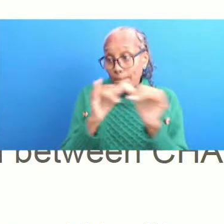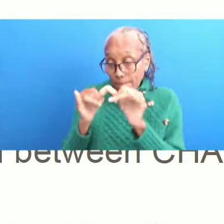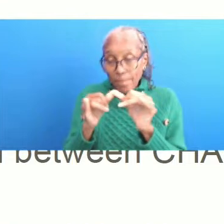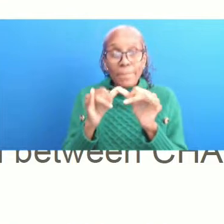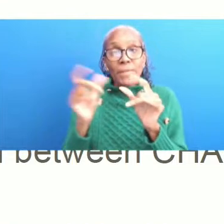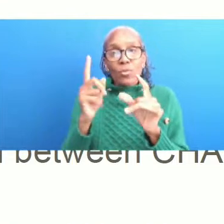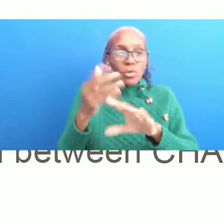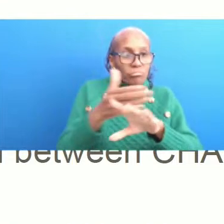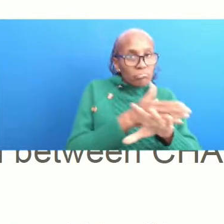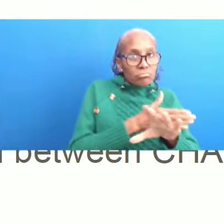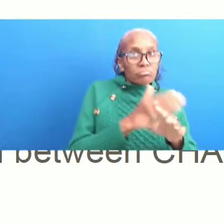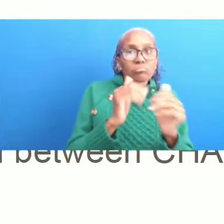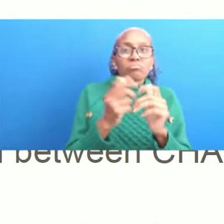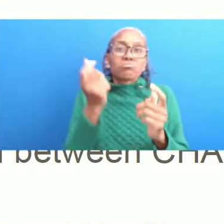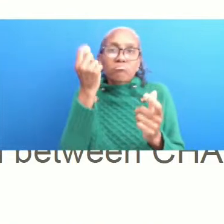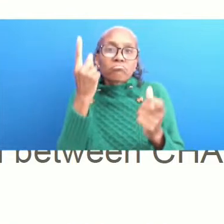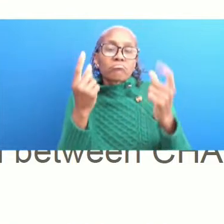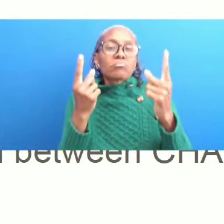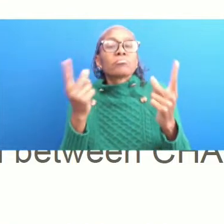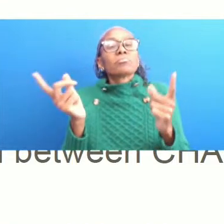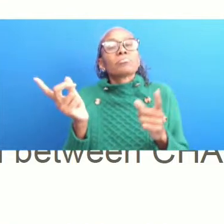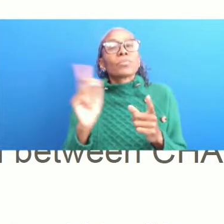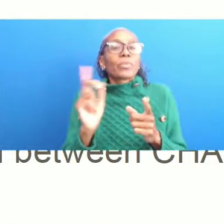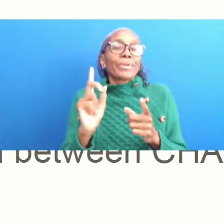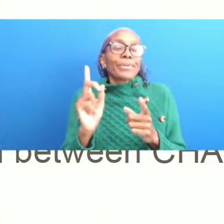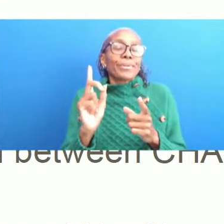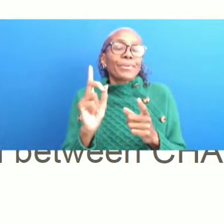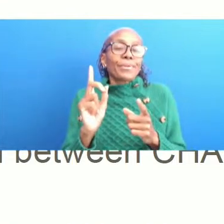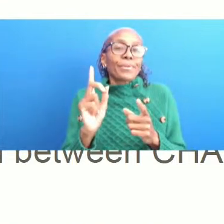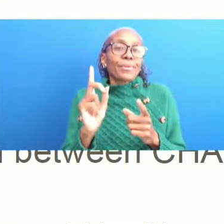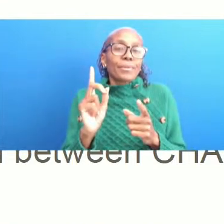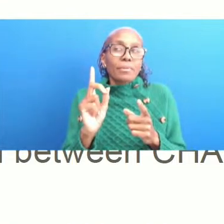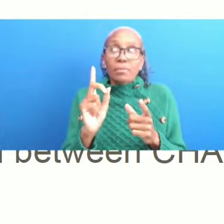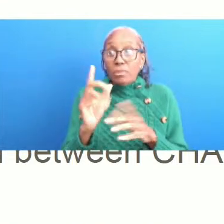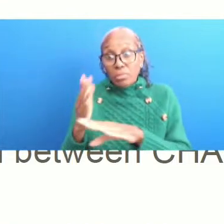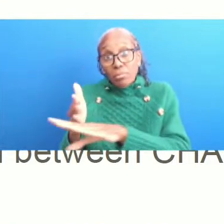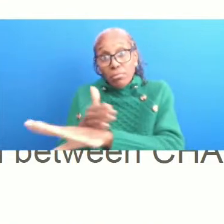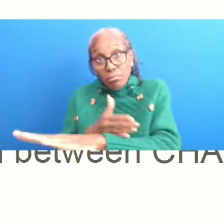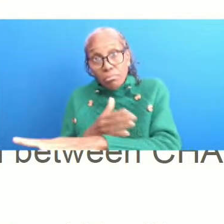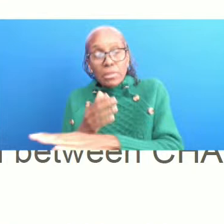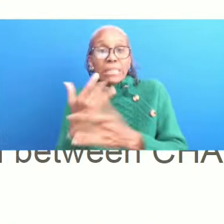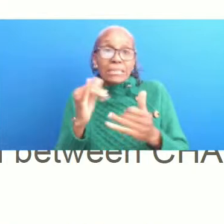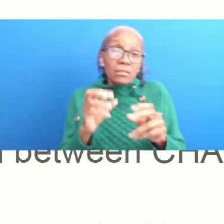CARE ABOUT HEALTH, WHO WE ARE